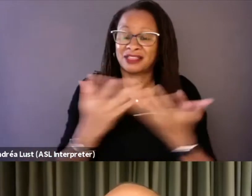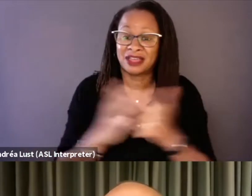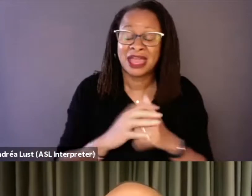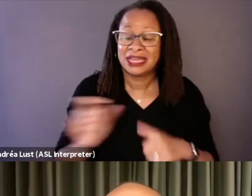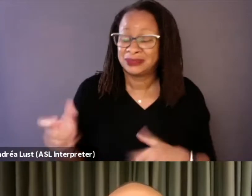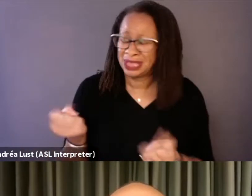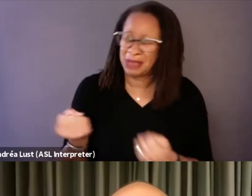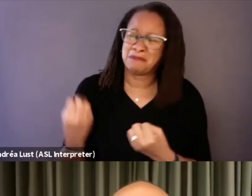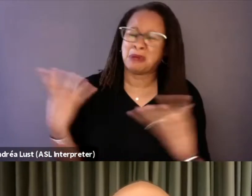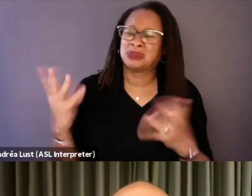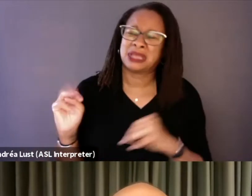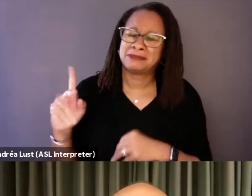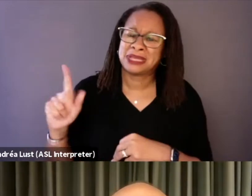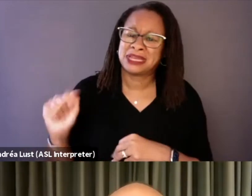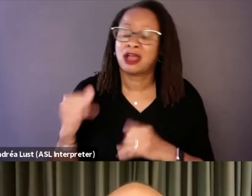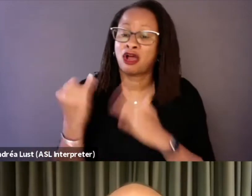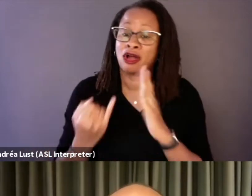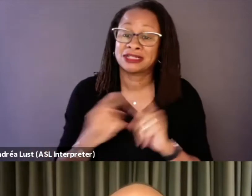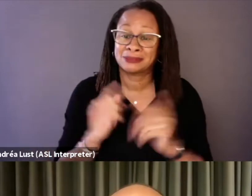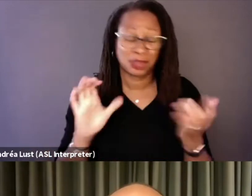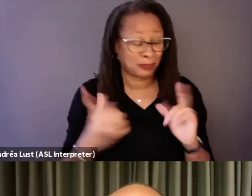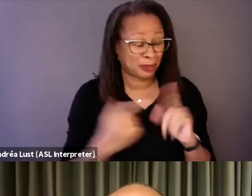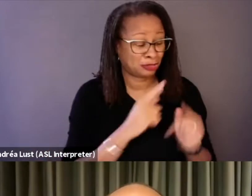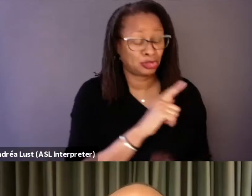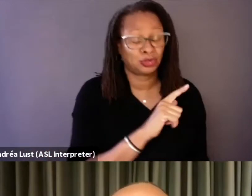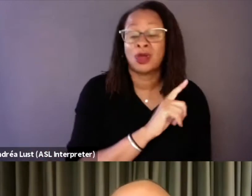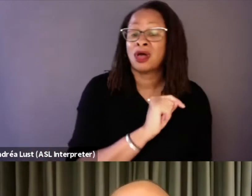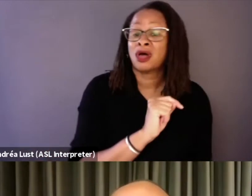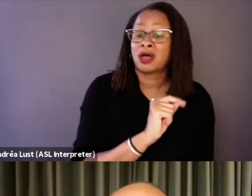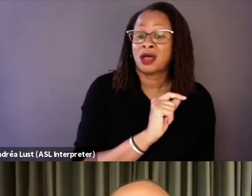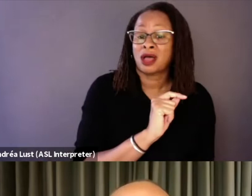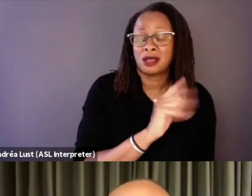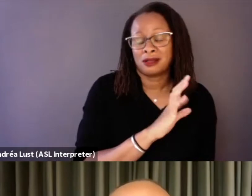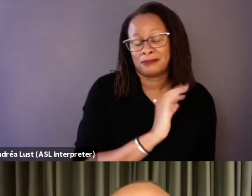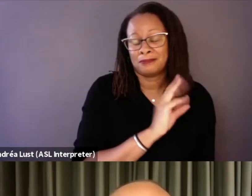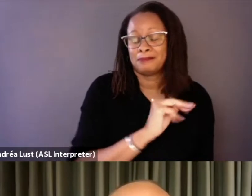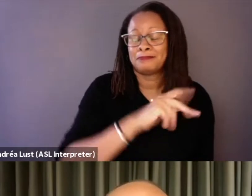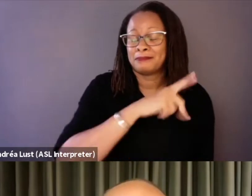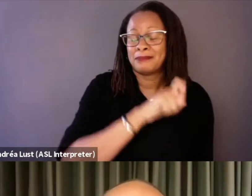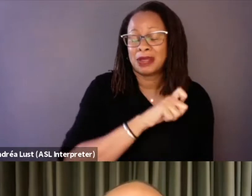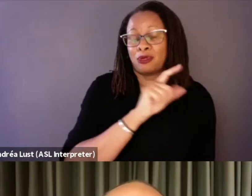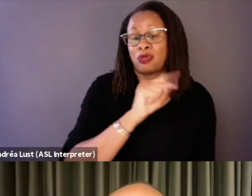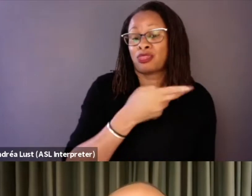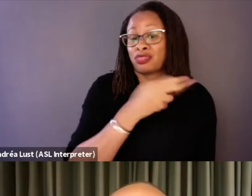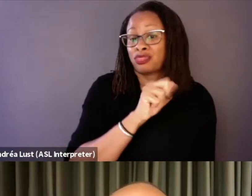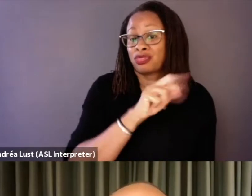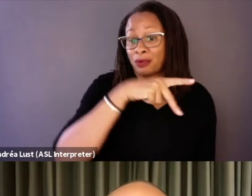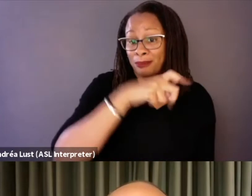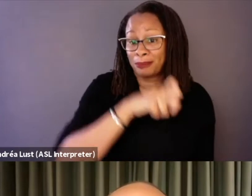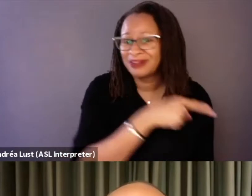it just seemed just a completely irresistible project. So we basically, long story short, we came in and just said,